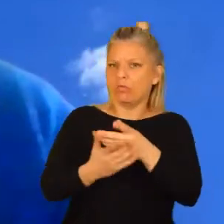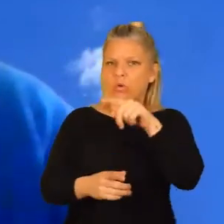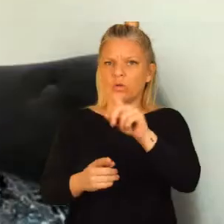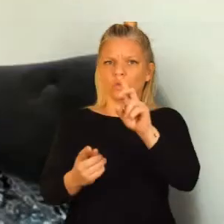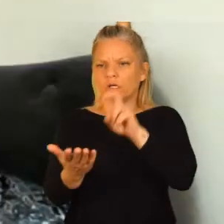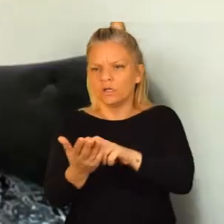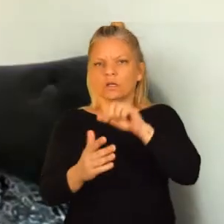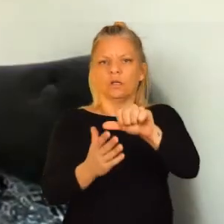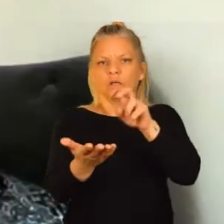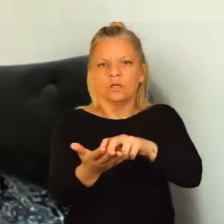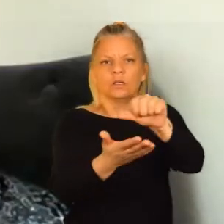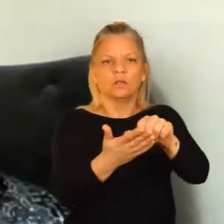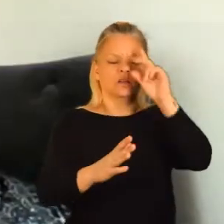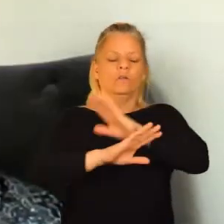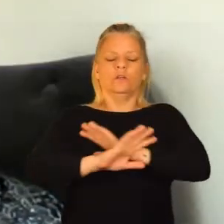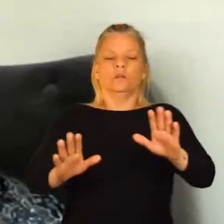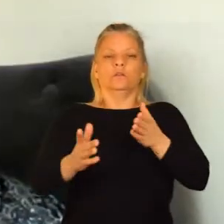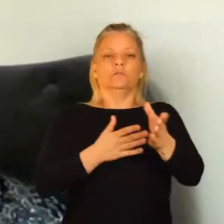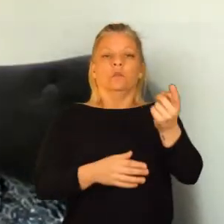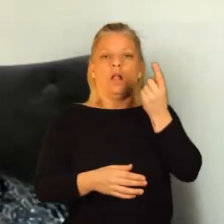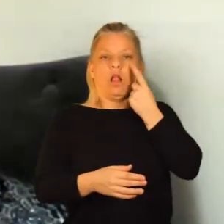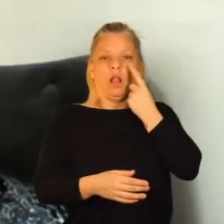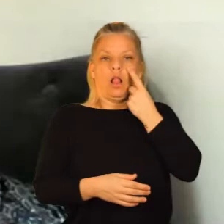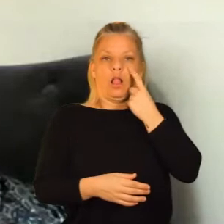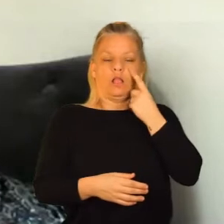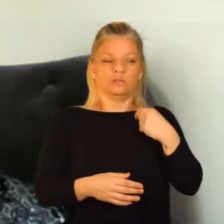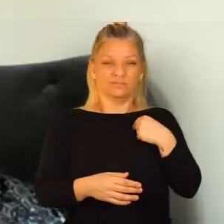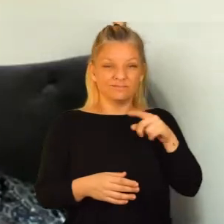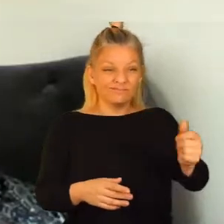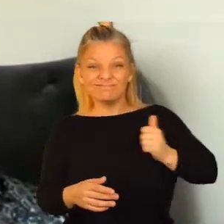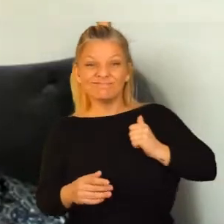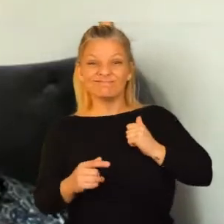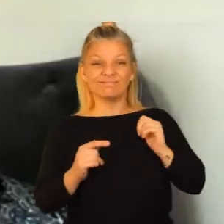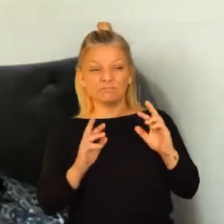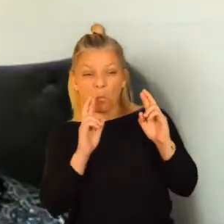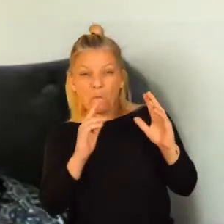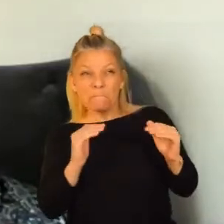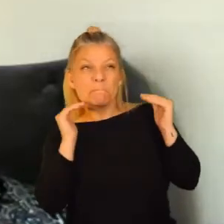And I didn't have high hopes for it or anything but then the funniest thing was when I left that